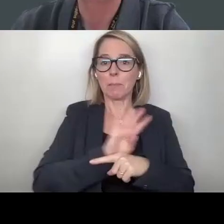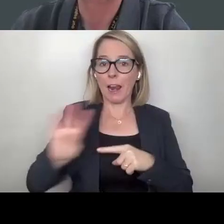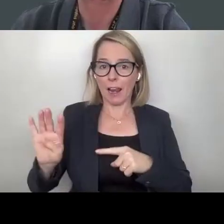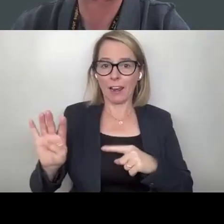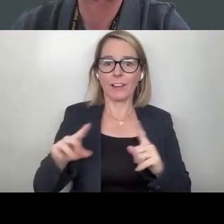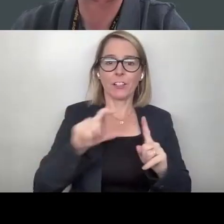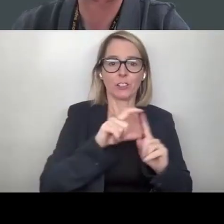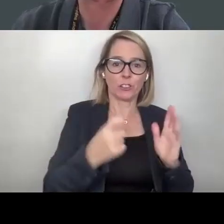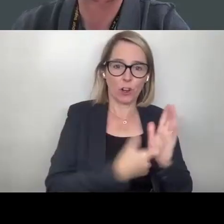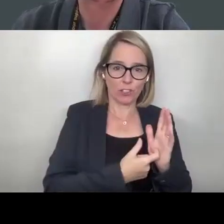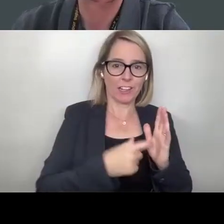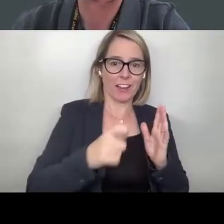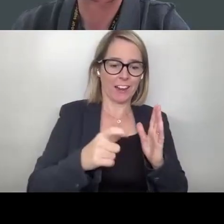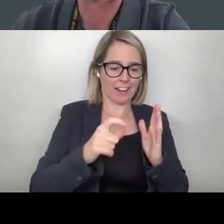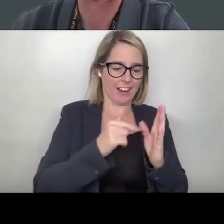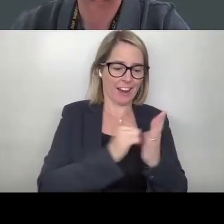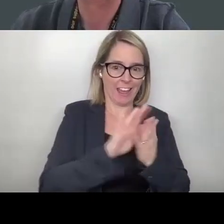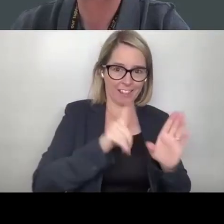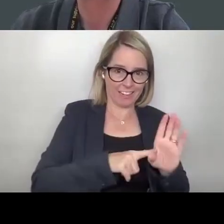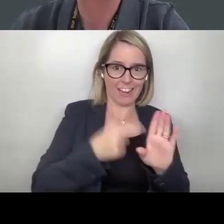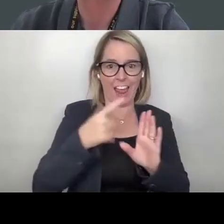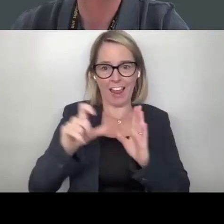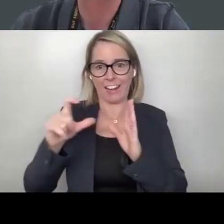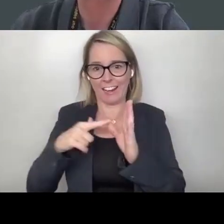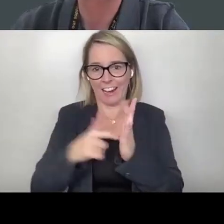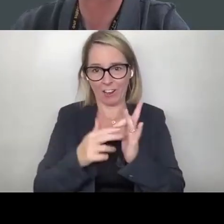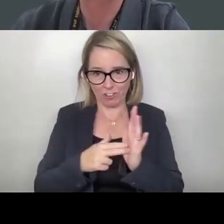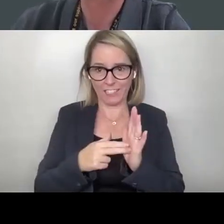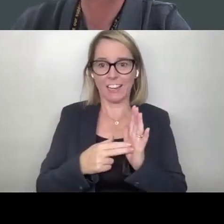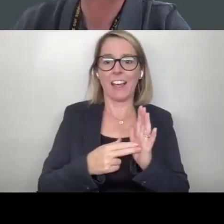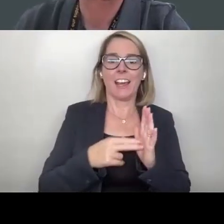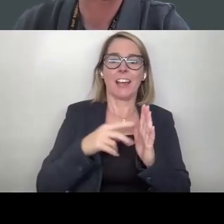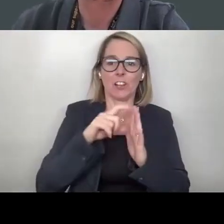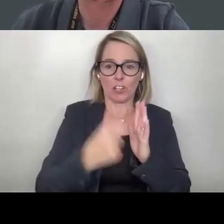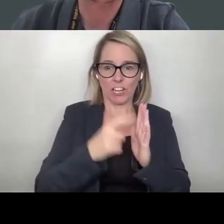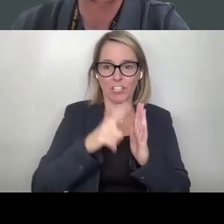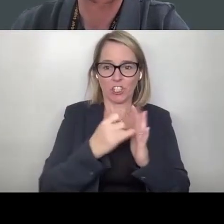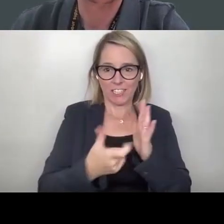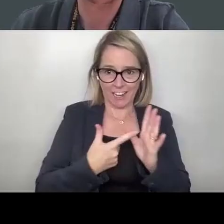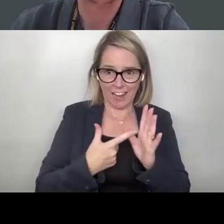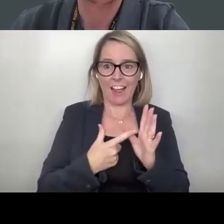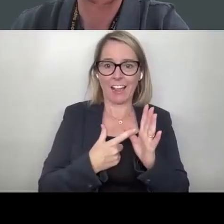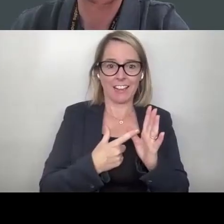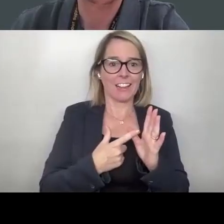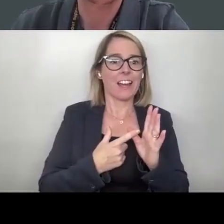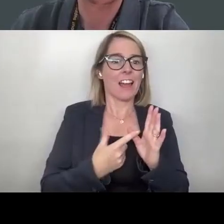Cathy Franklin and Catrin Culla as well as Dr. Jessica Smith. But I'm also joined by Ricky